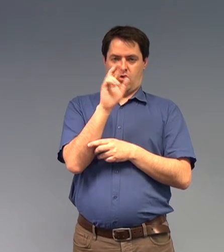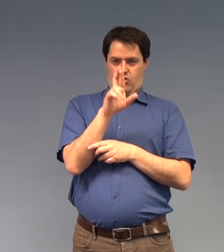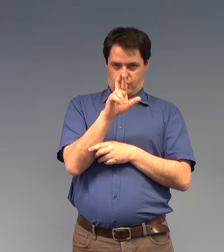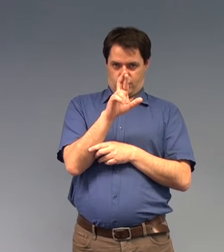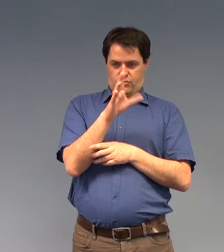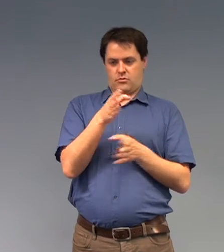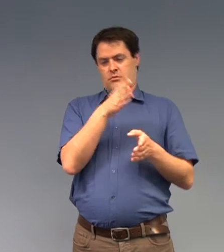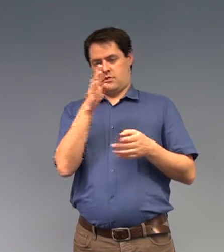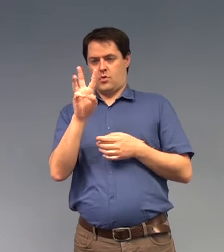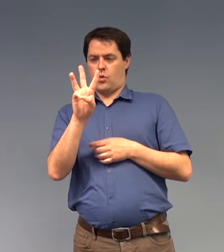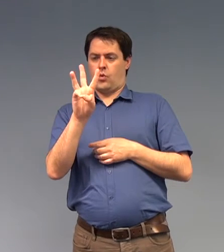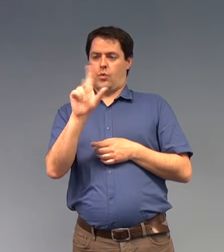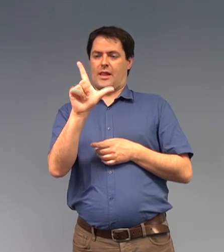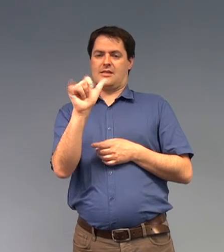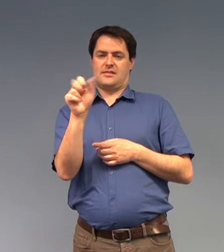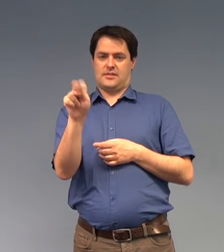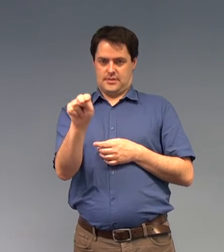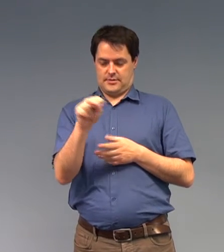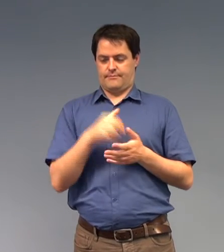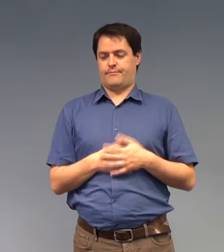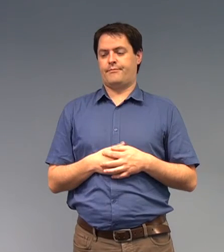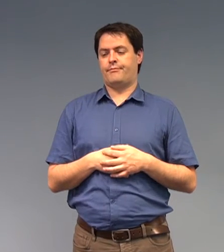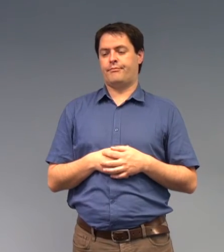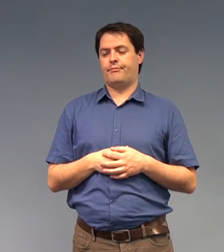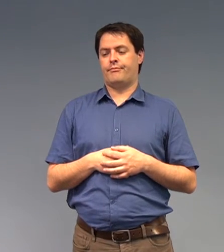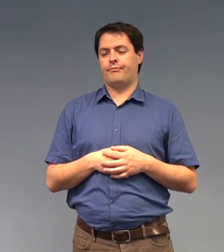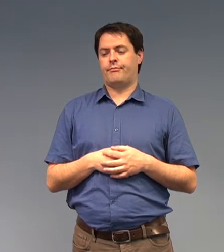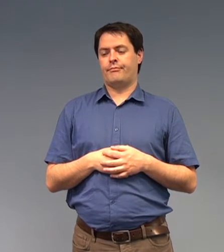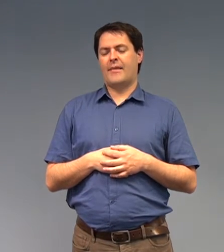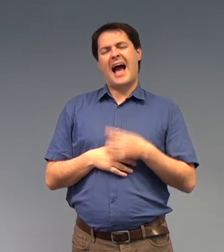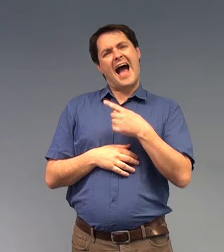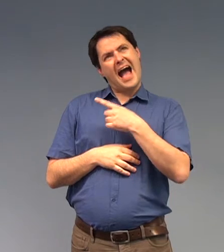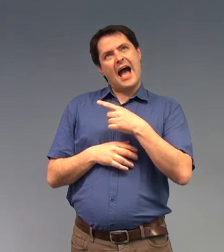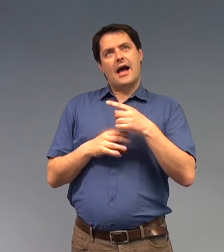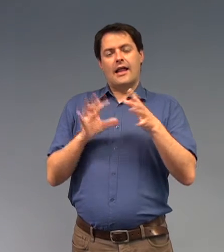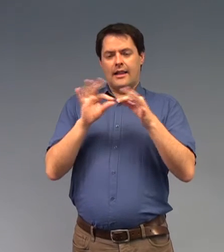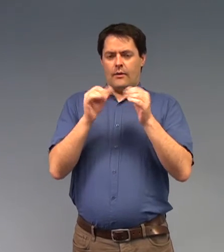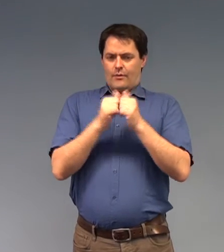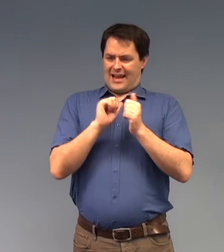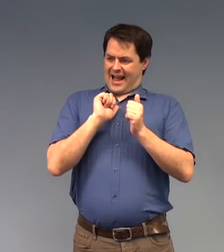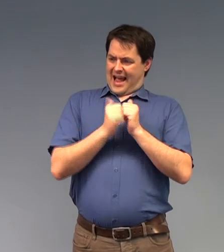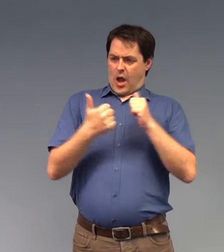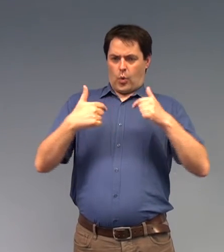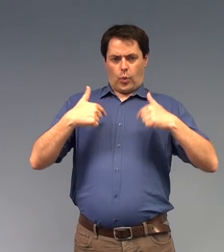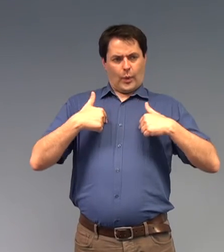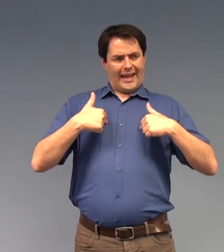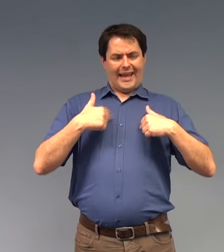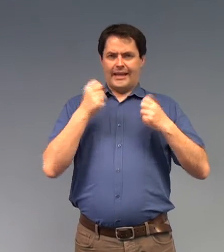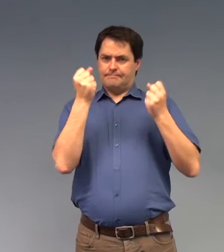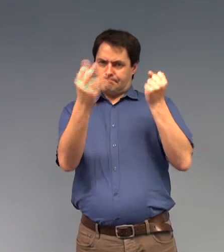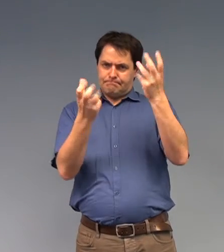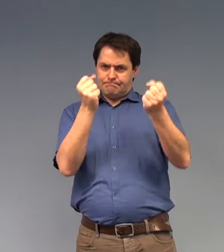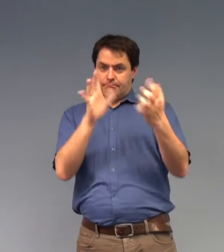This was authored by Dan Sperber and Deidre Wilson back in 1986.